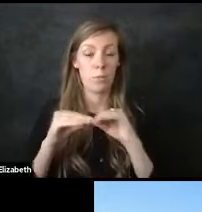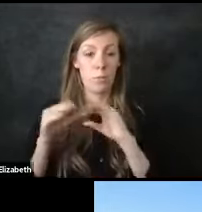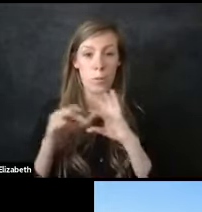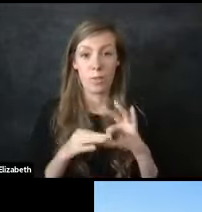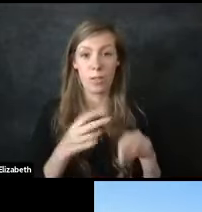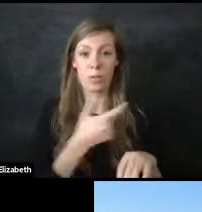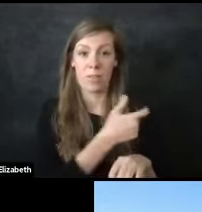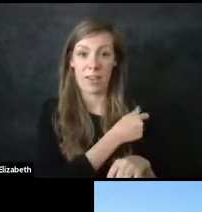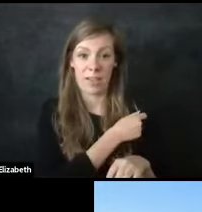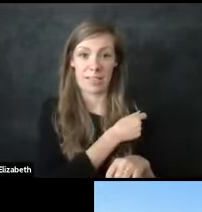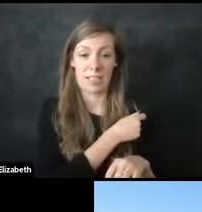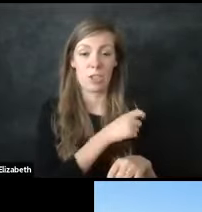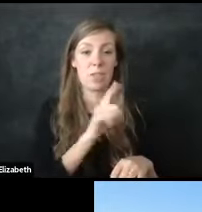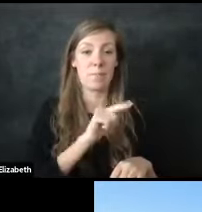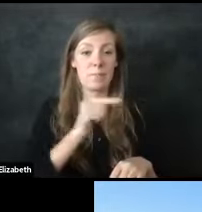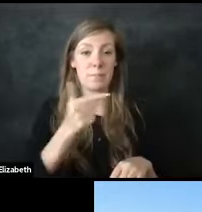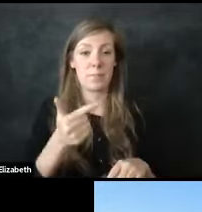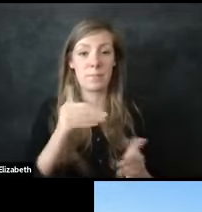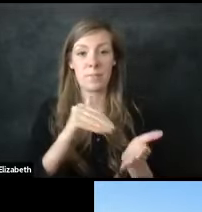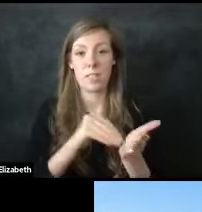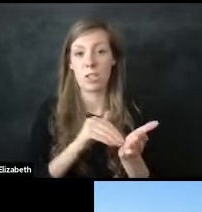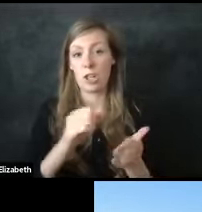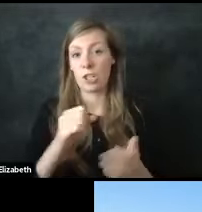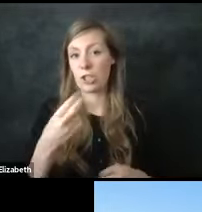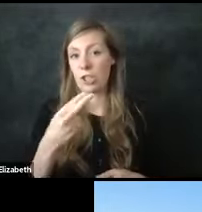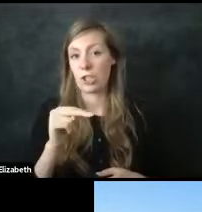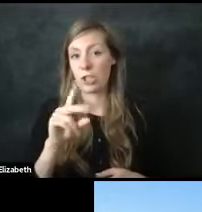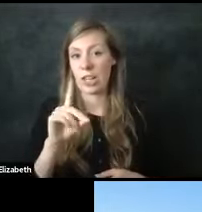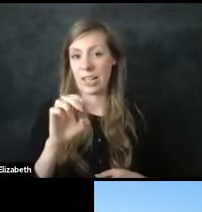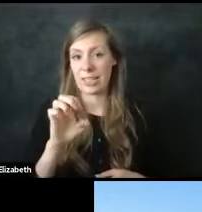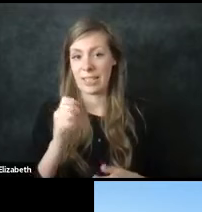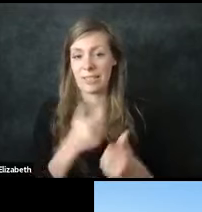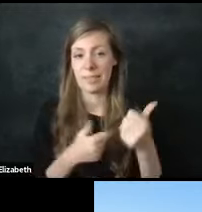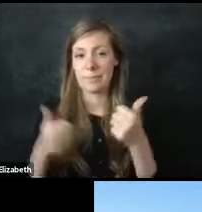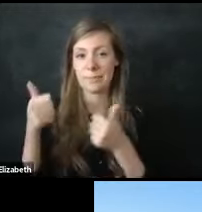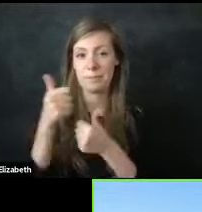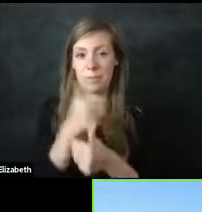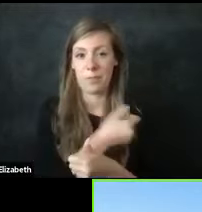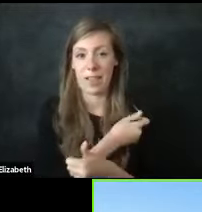I'm going to turn this over to Drmalashende. Our vaccination chief. Thank you, Dr.